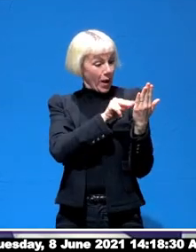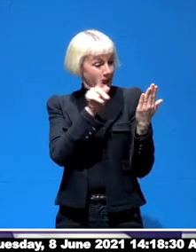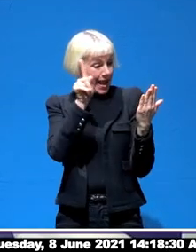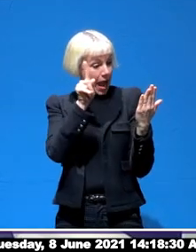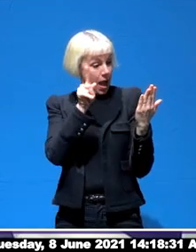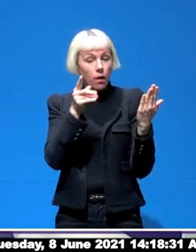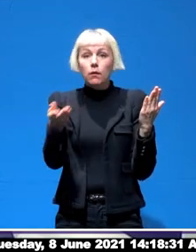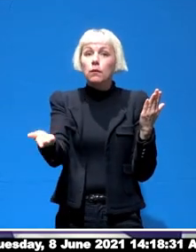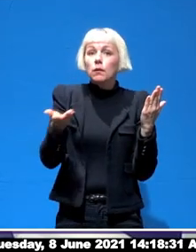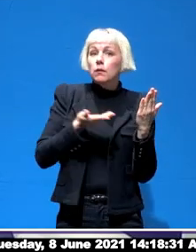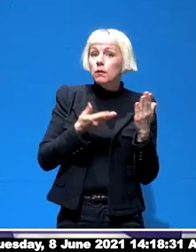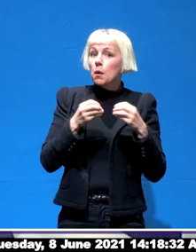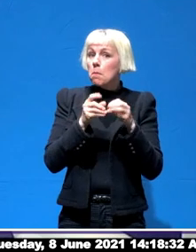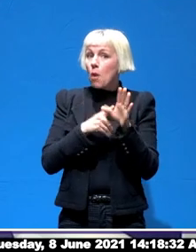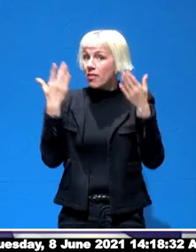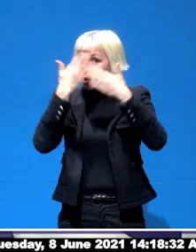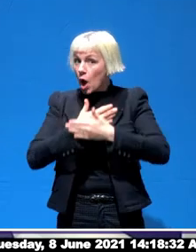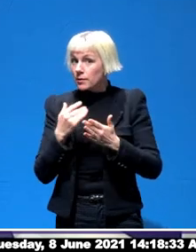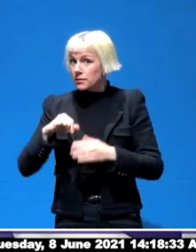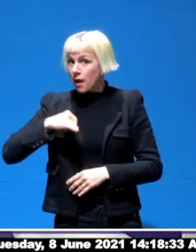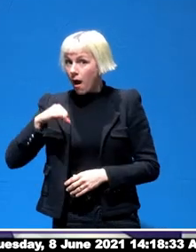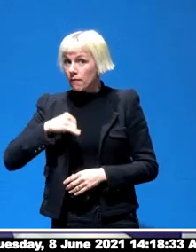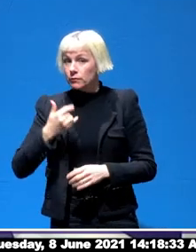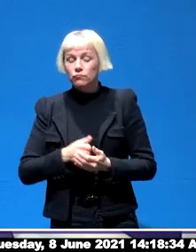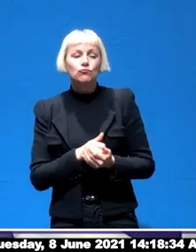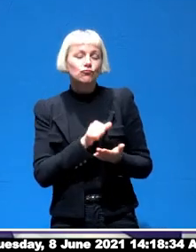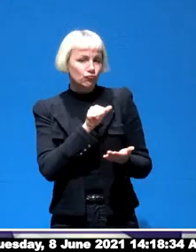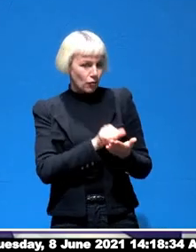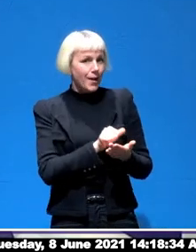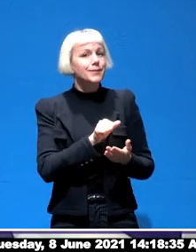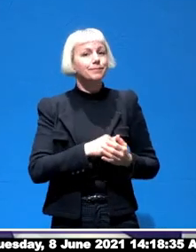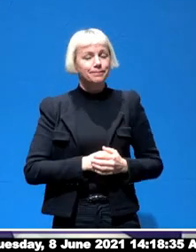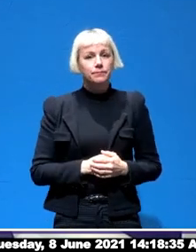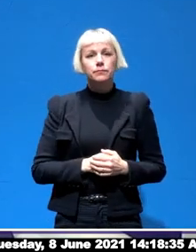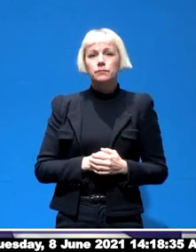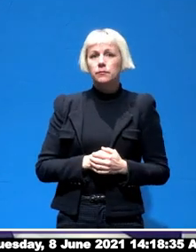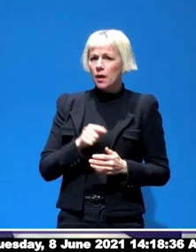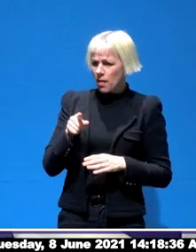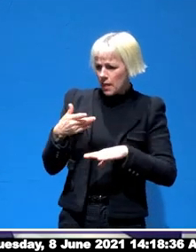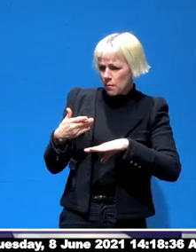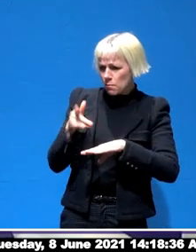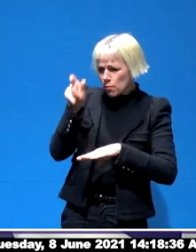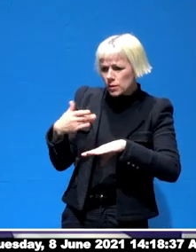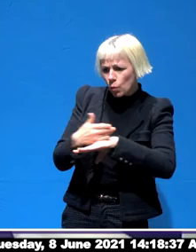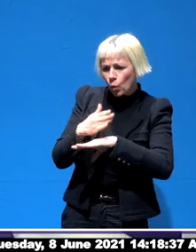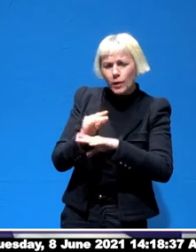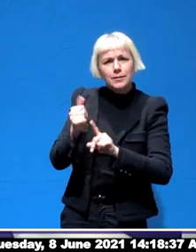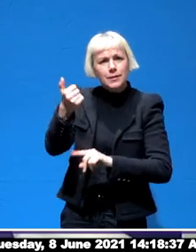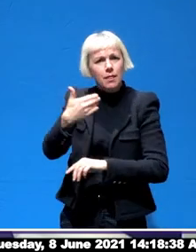by the night staff? Correct, yes. Who was on at 6 o'clock in the morning or thereabouts? Yes.